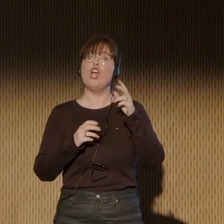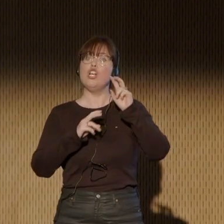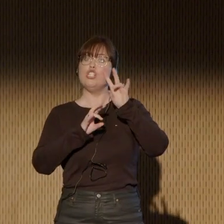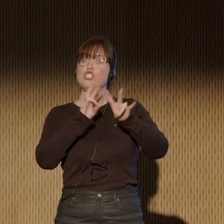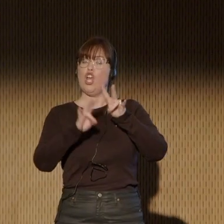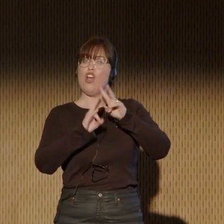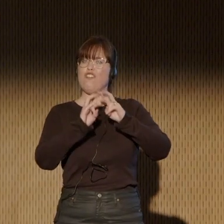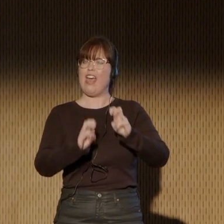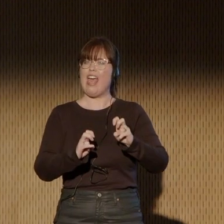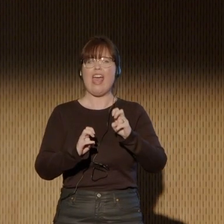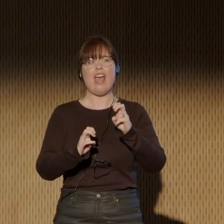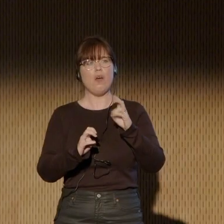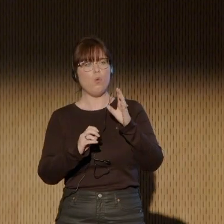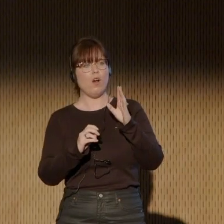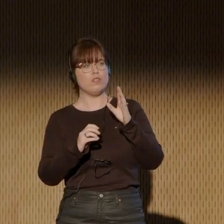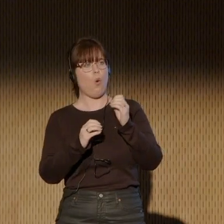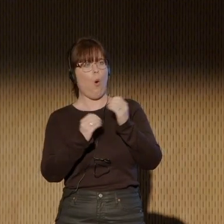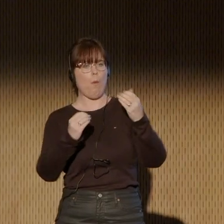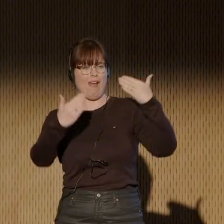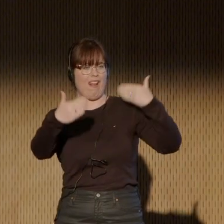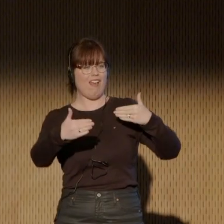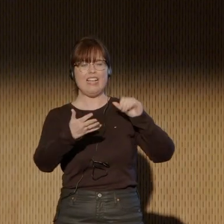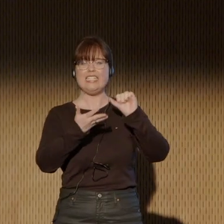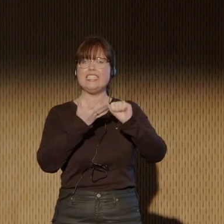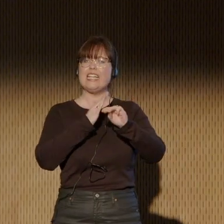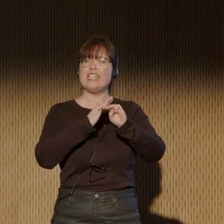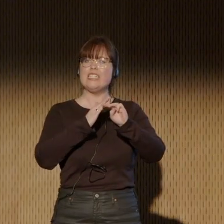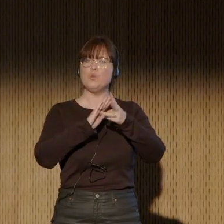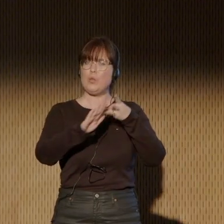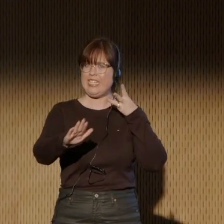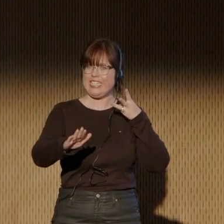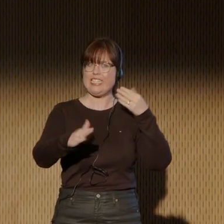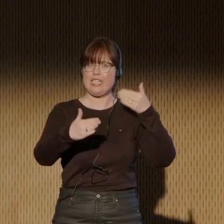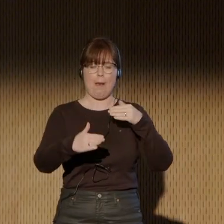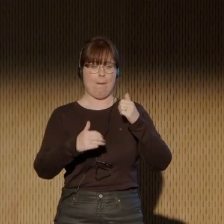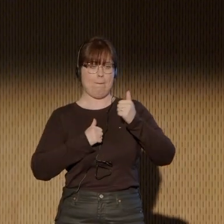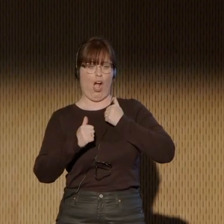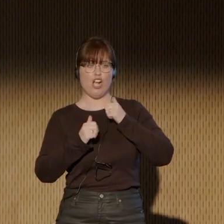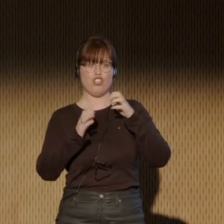I think, about six weeks, four to six weeks, in March and April, and we captured both quantitative